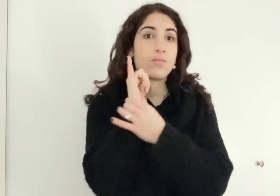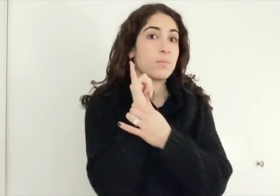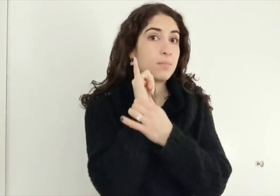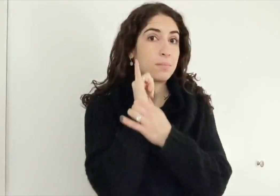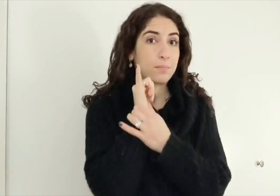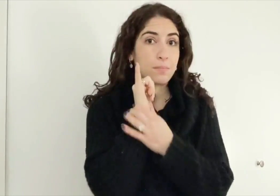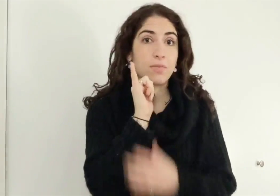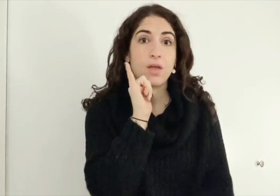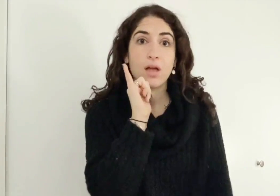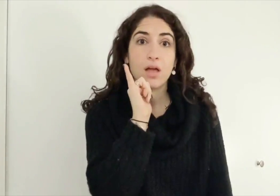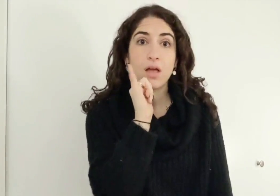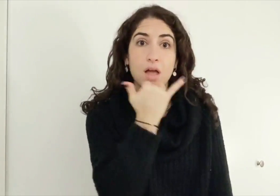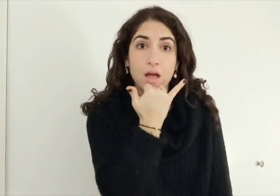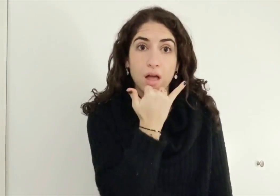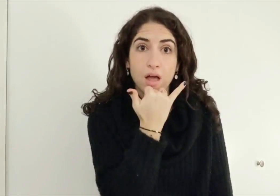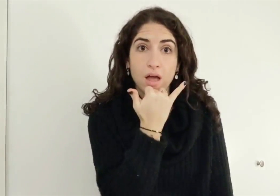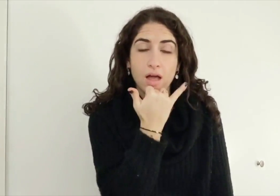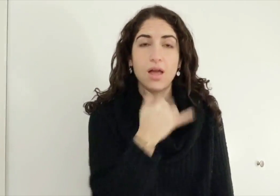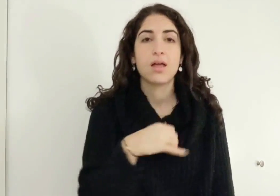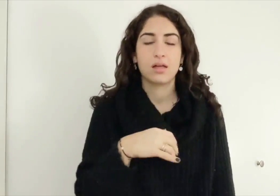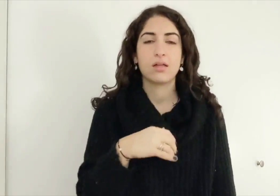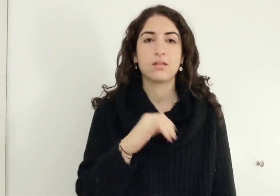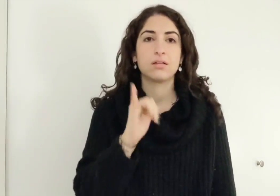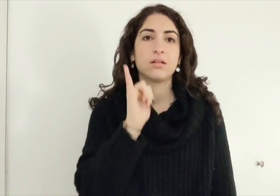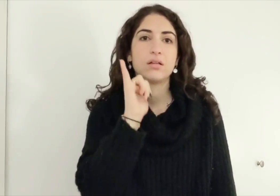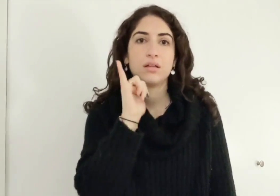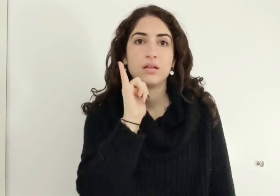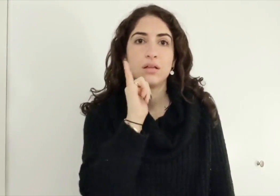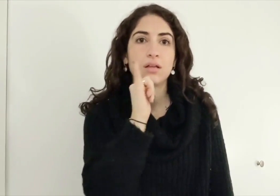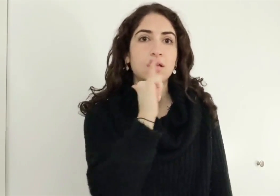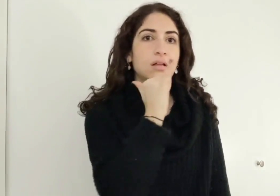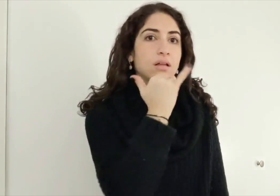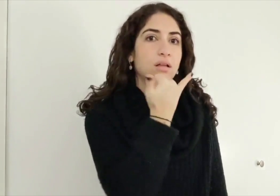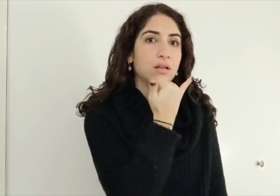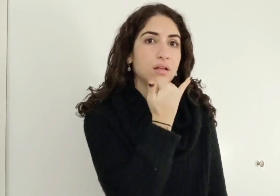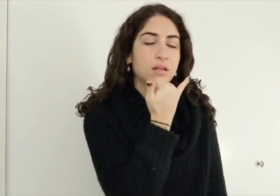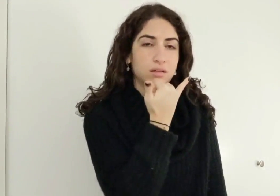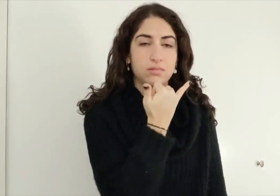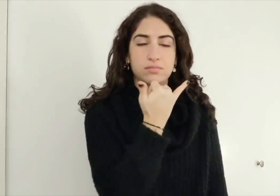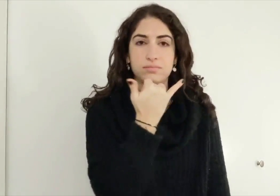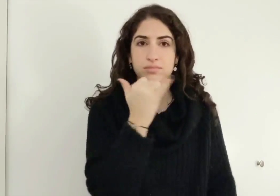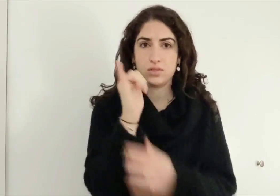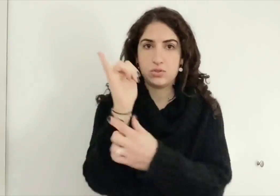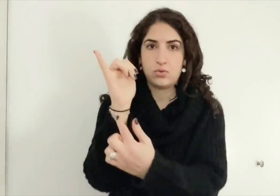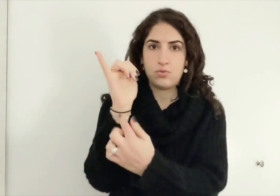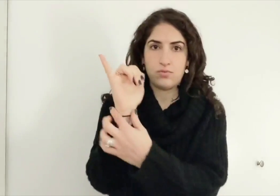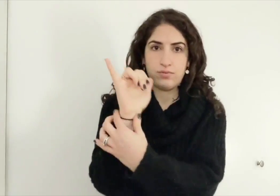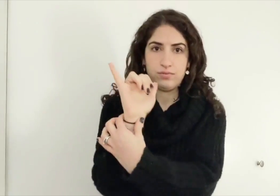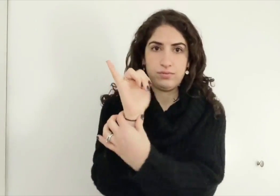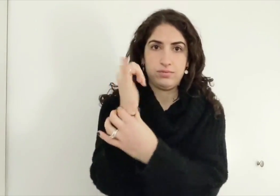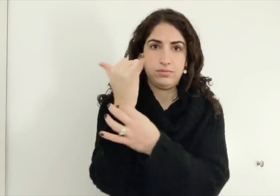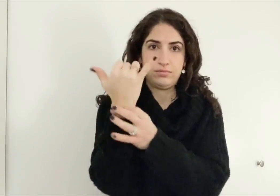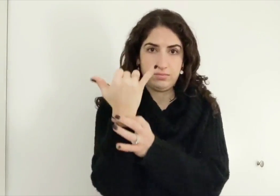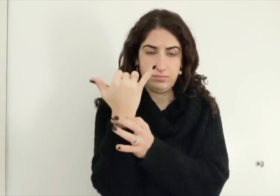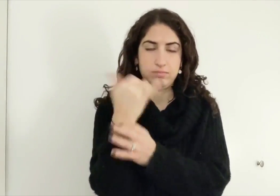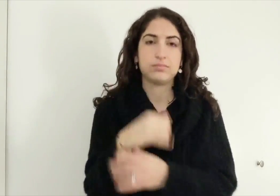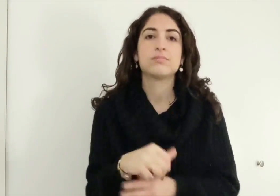chin, but it kind of rolls over the chin, meaning "something went wrong."